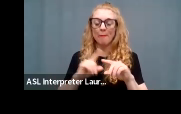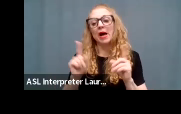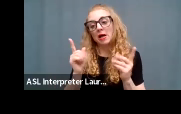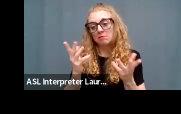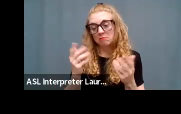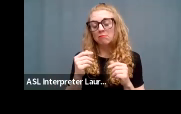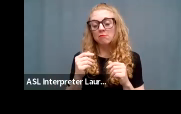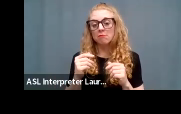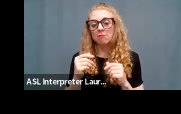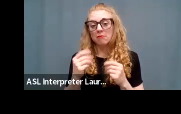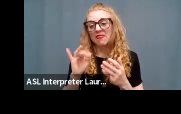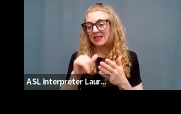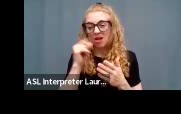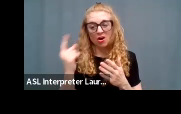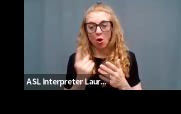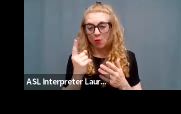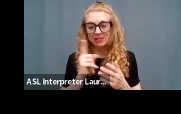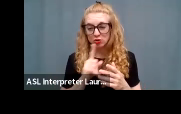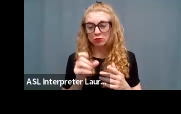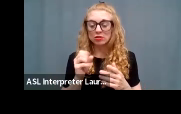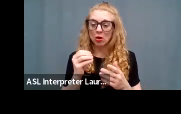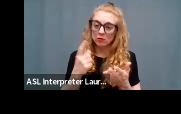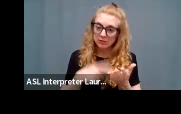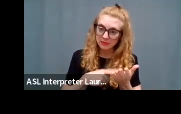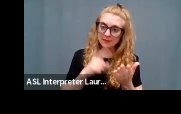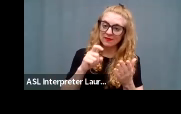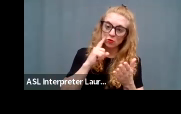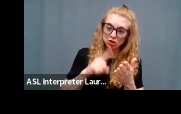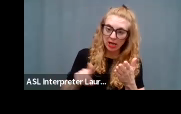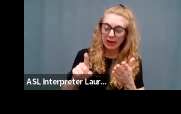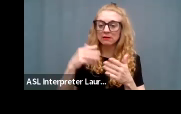um you know that's not always the case so making sure that we do check those from time to time make